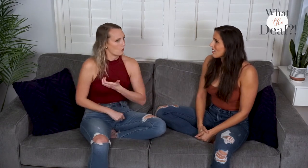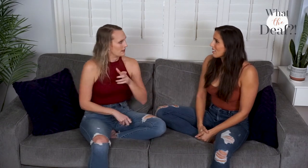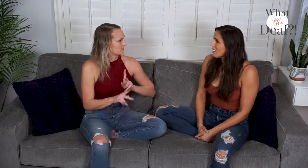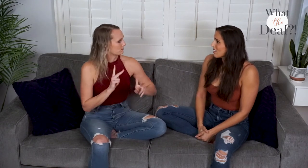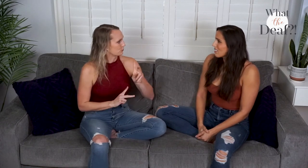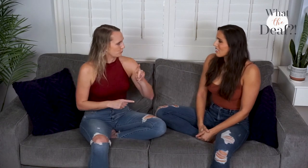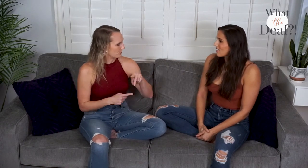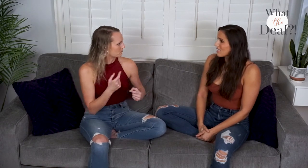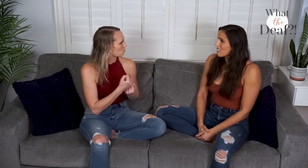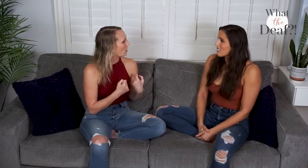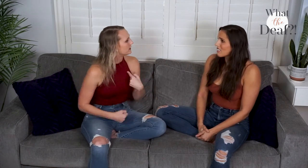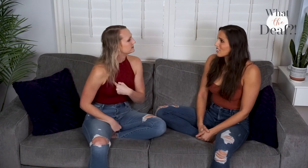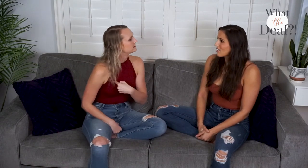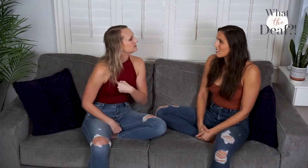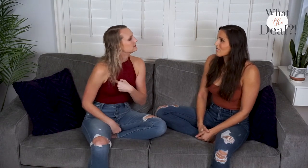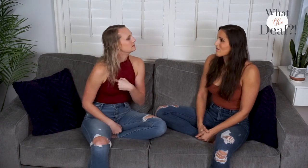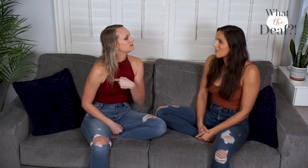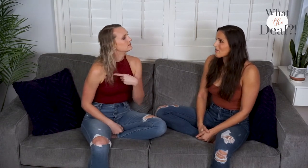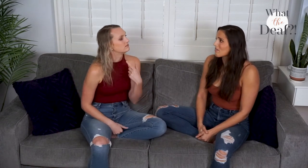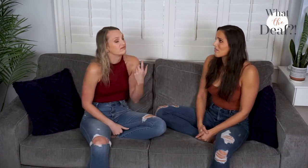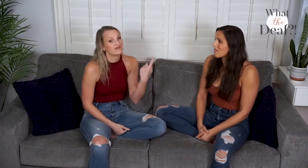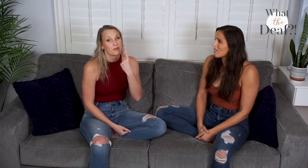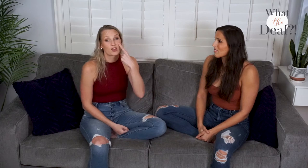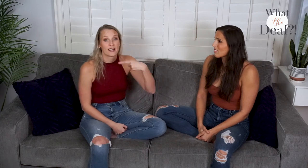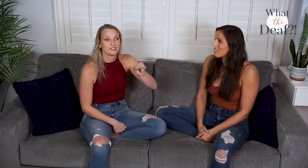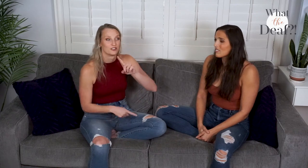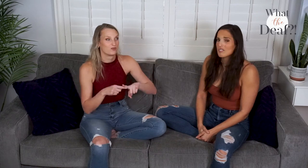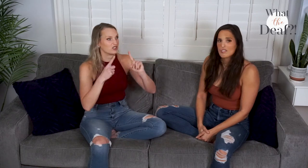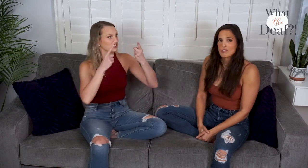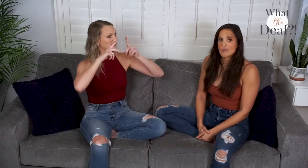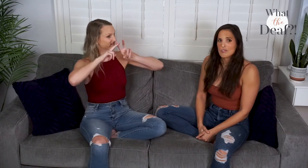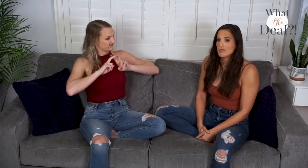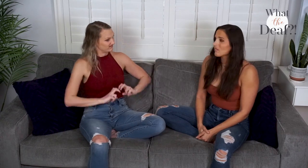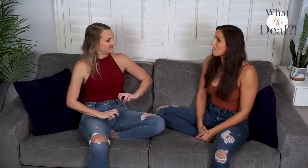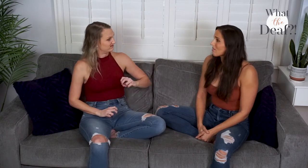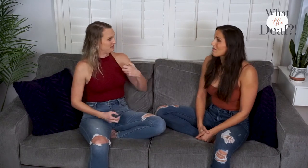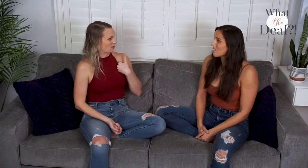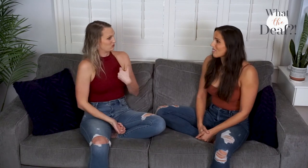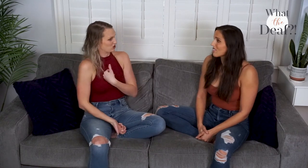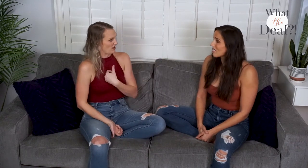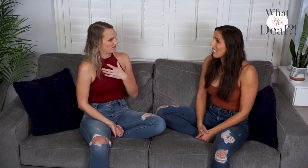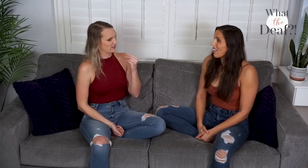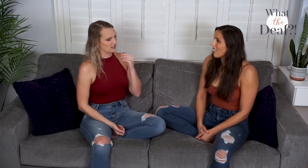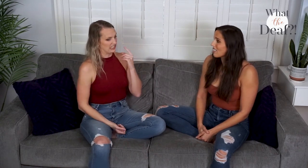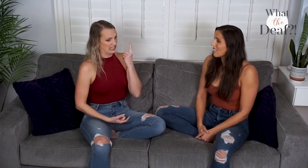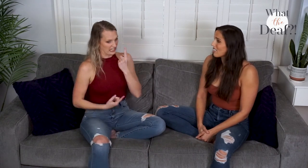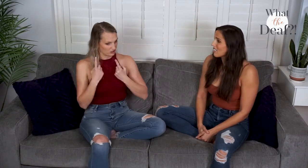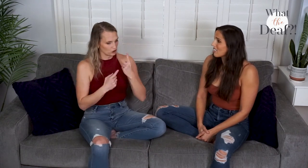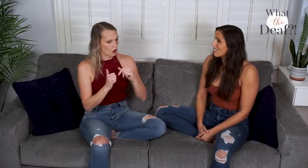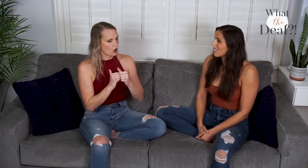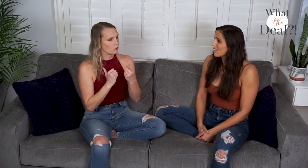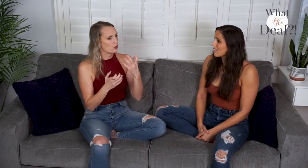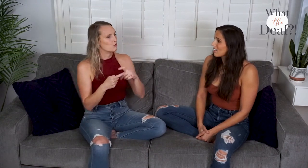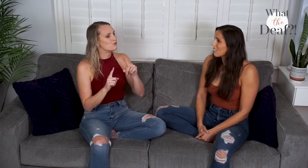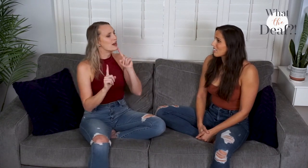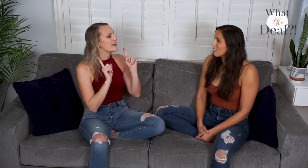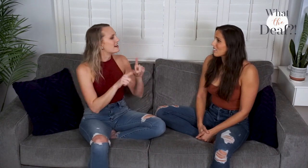What can our people do to support us? You know, it’s something for you guys to think about and digest ourselves and think about how